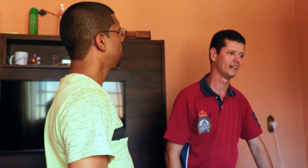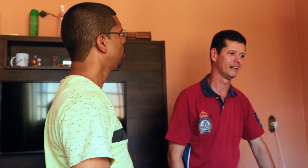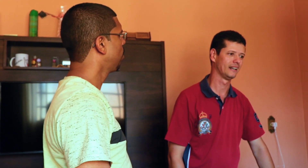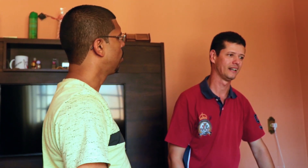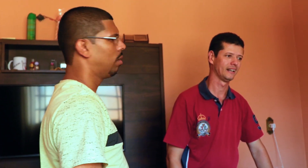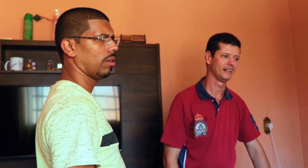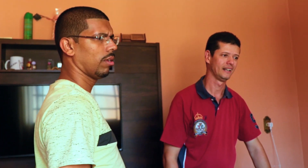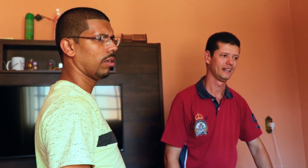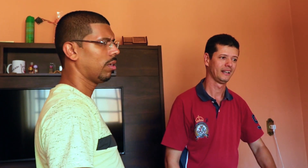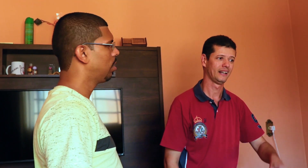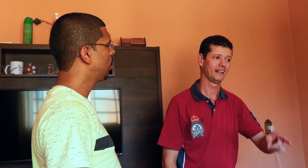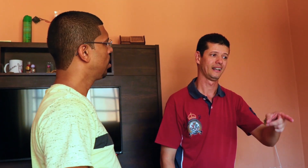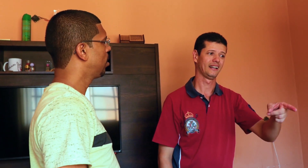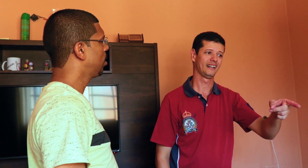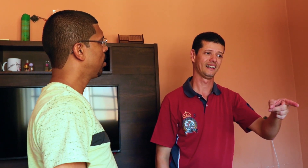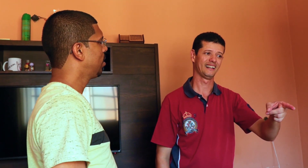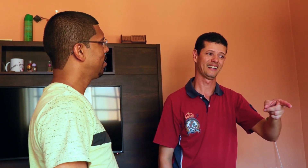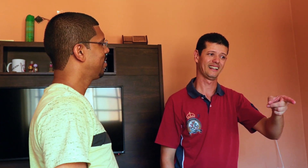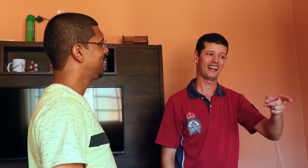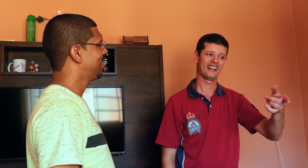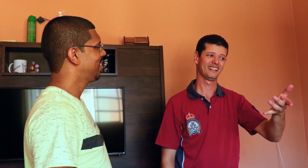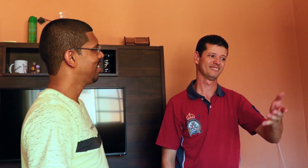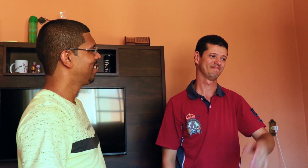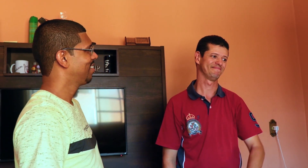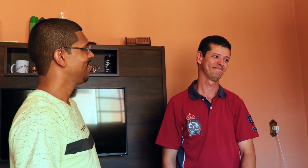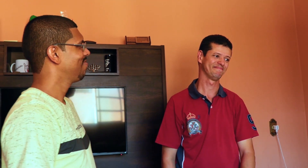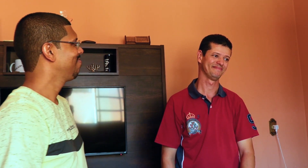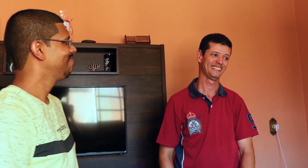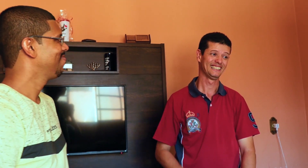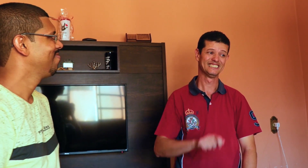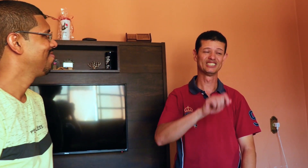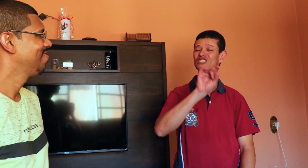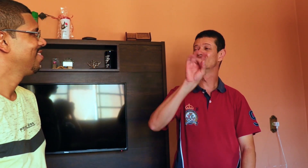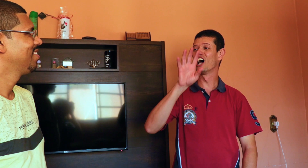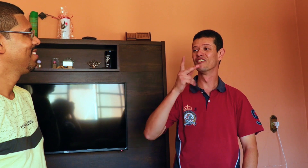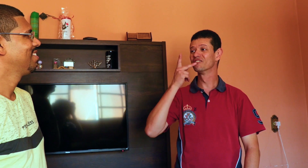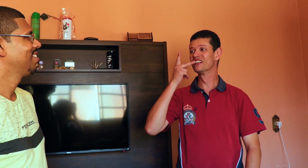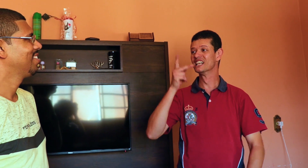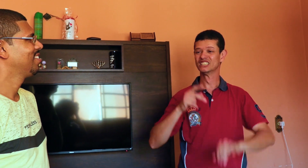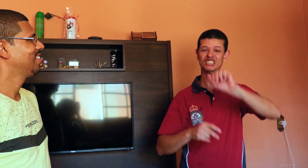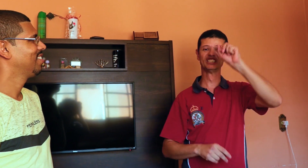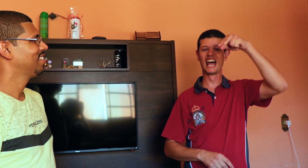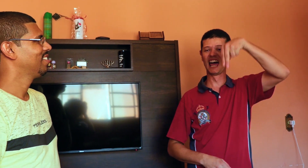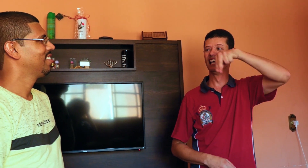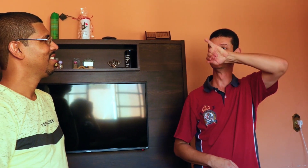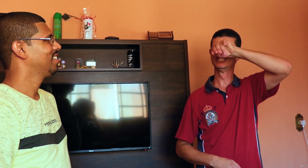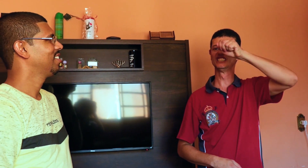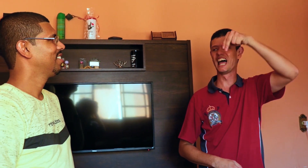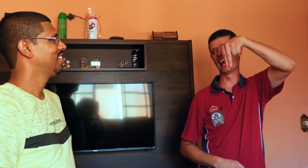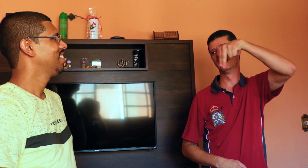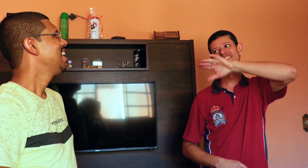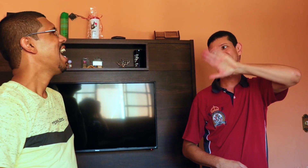[JEAN] How's mine? [ADILSON] Him?! I just fingerspelled his name "Jean".